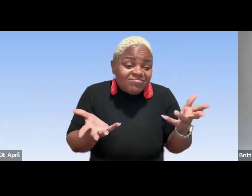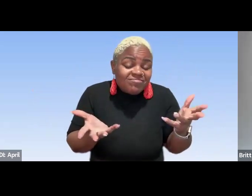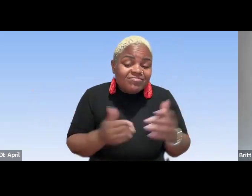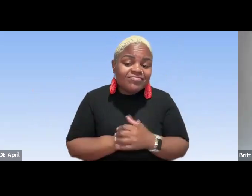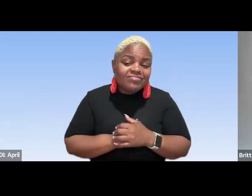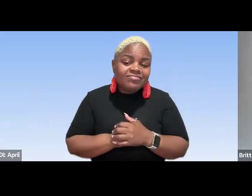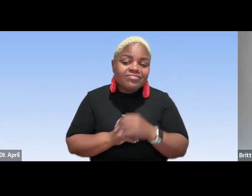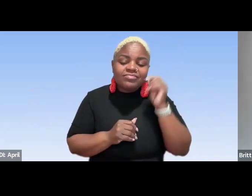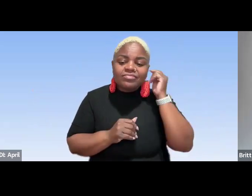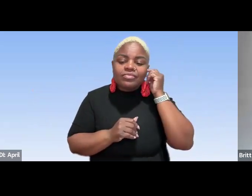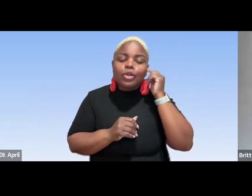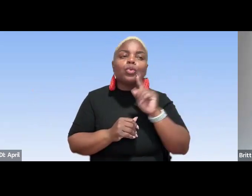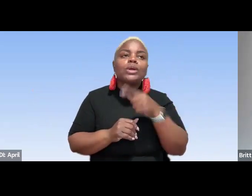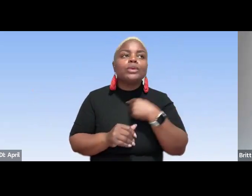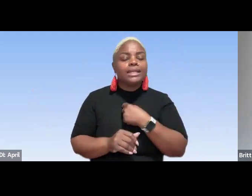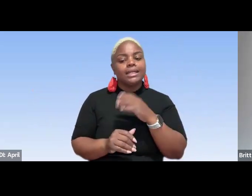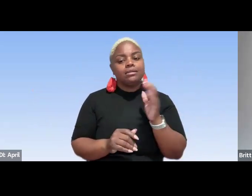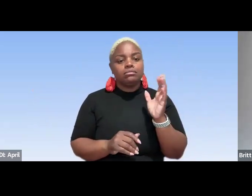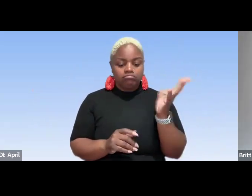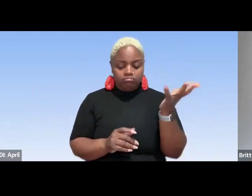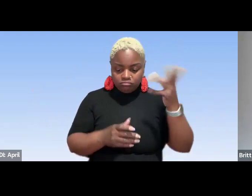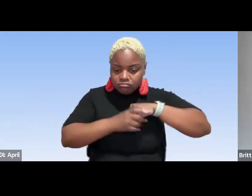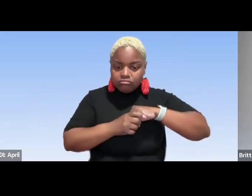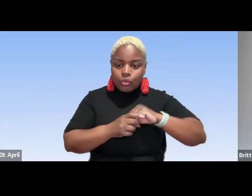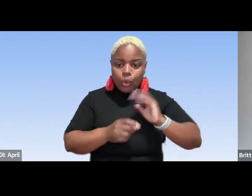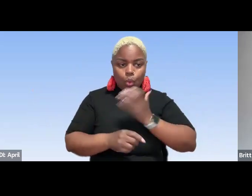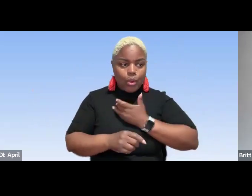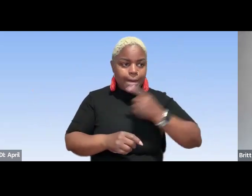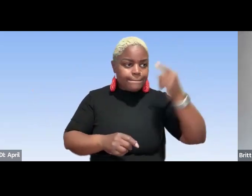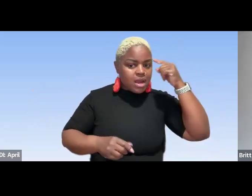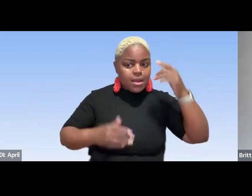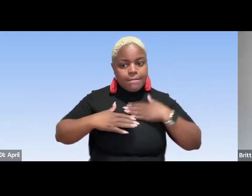to live in body-minds that break the narrow mold of normal.